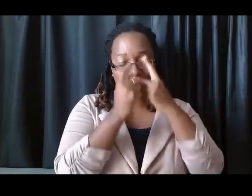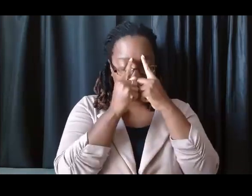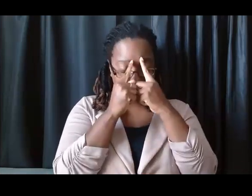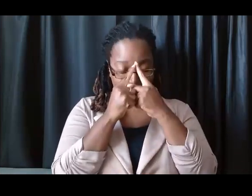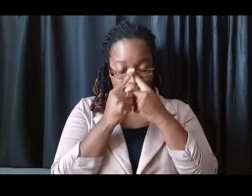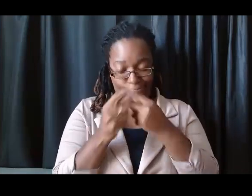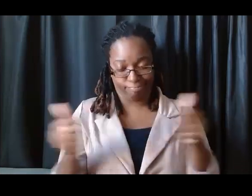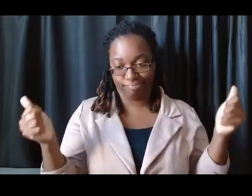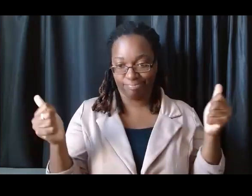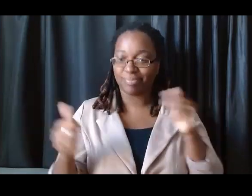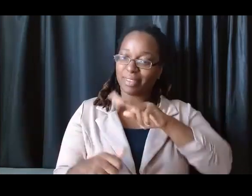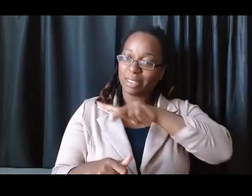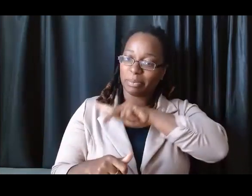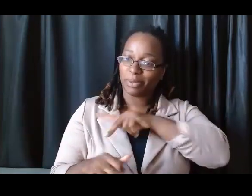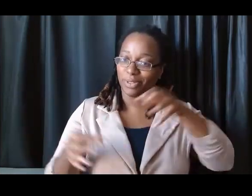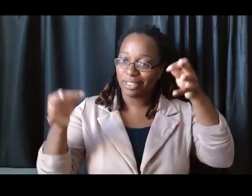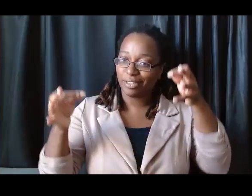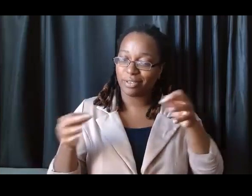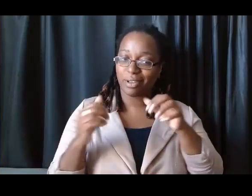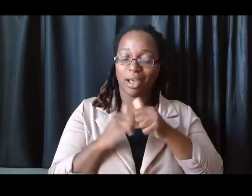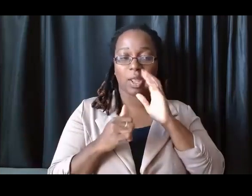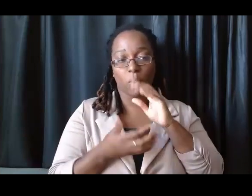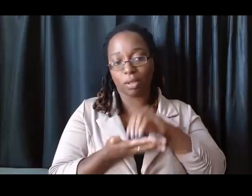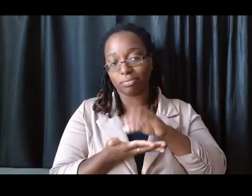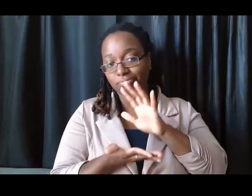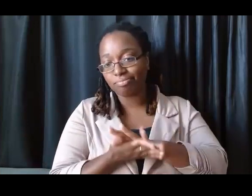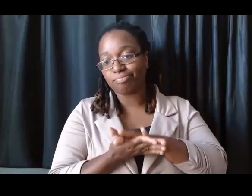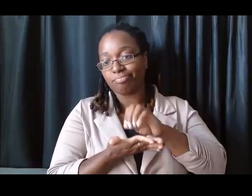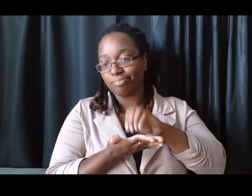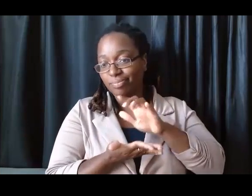personal decision as to how you're going to go about tracking your revenue and expenses.